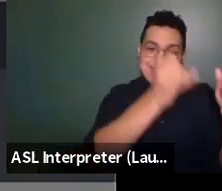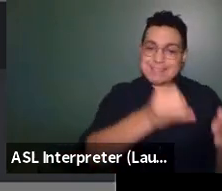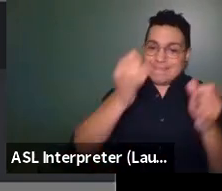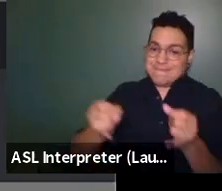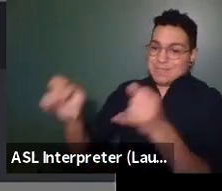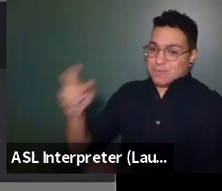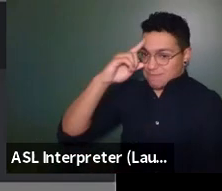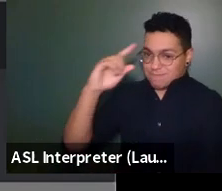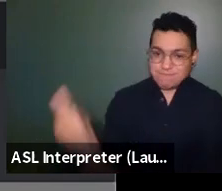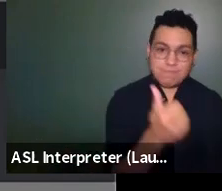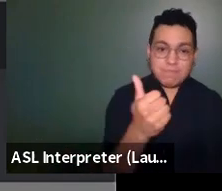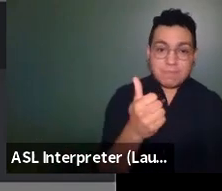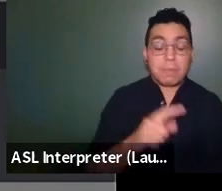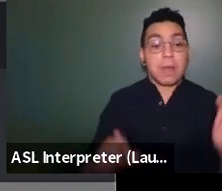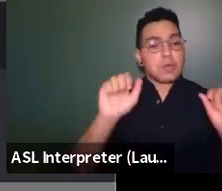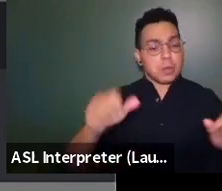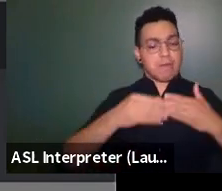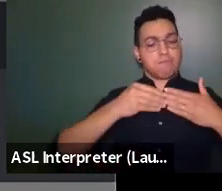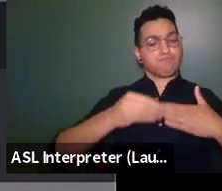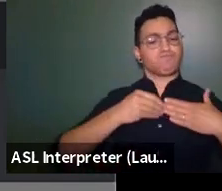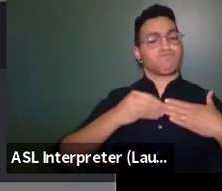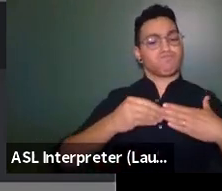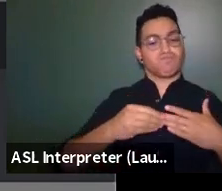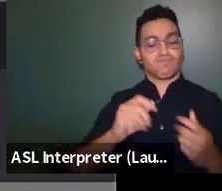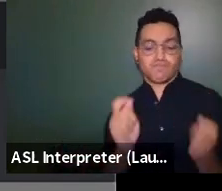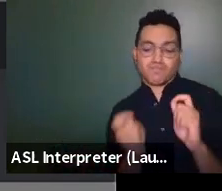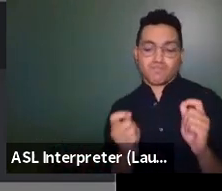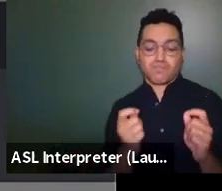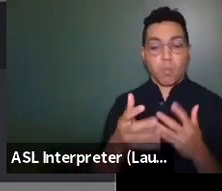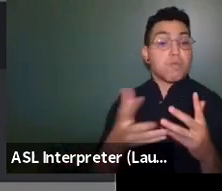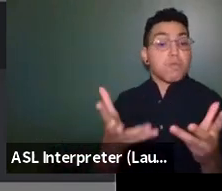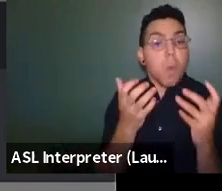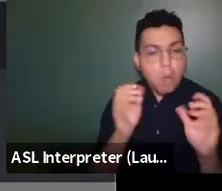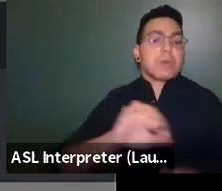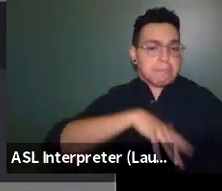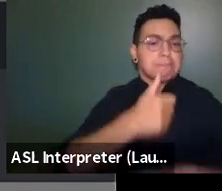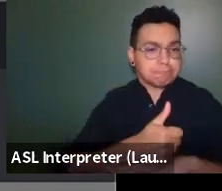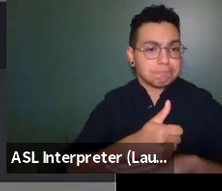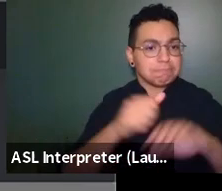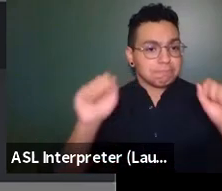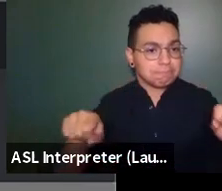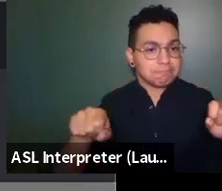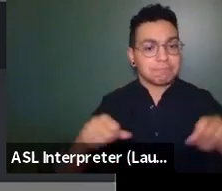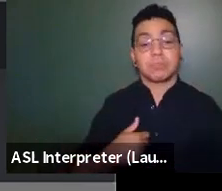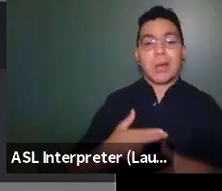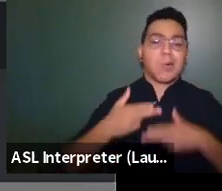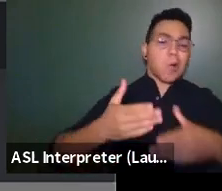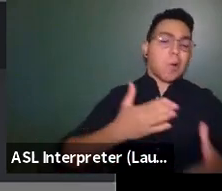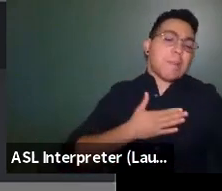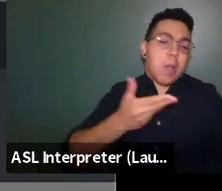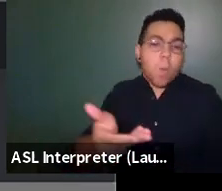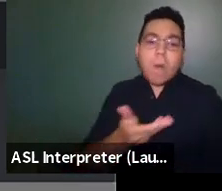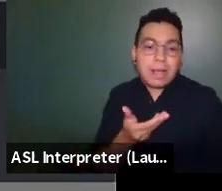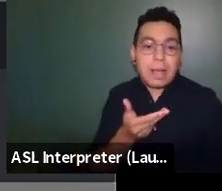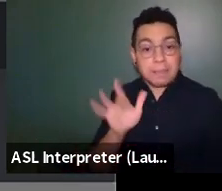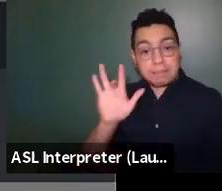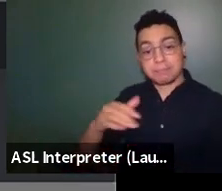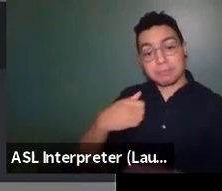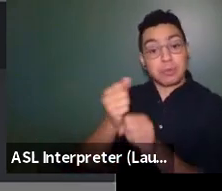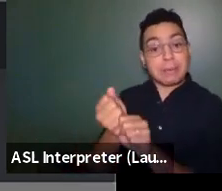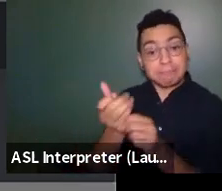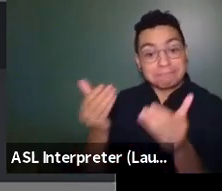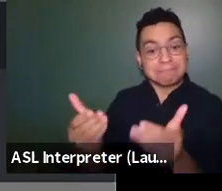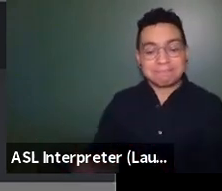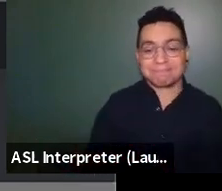ESD 112 - Katherine Livick: But just know that you can be flexible with that and choose how you want to set it up. So I'm just going to call mine "Welcome" and I'm going to hit Create. And it's going to take a second here.